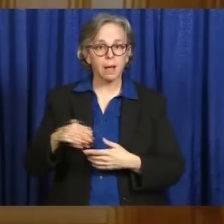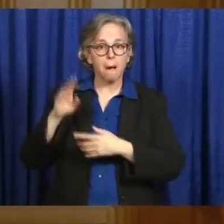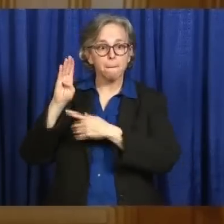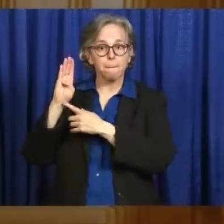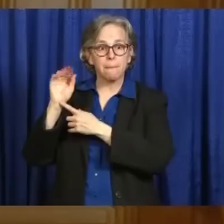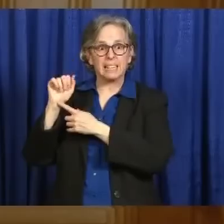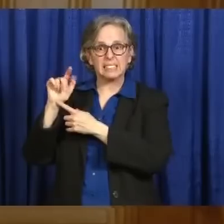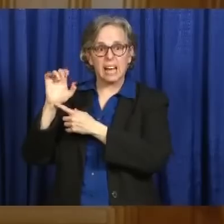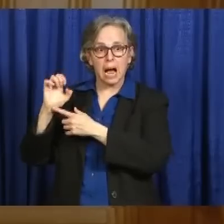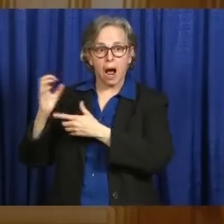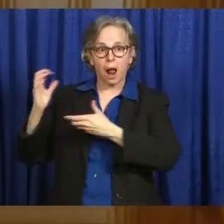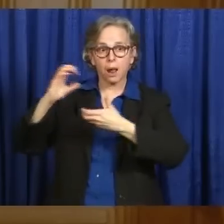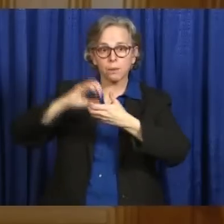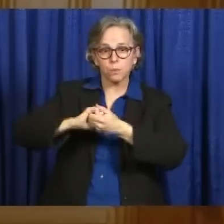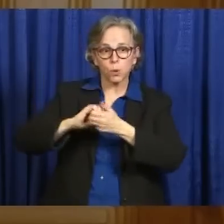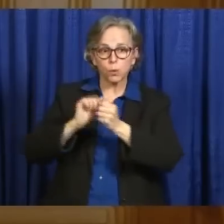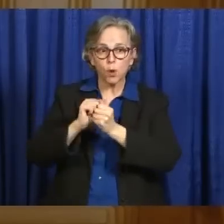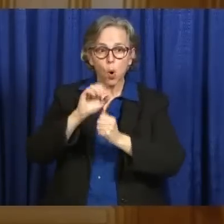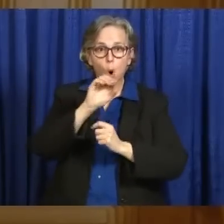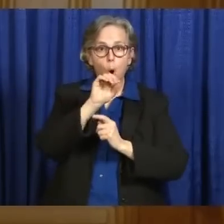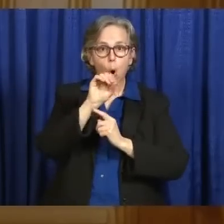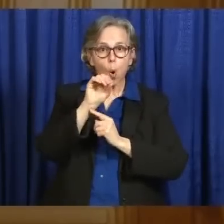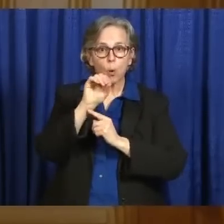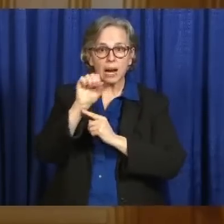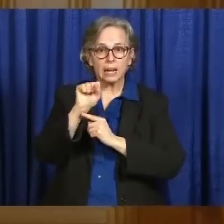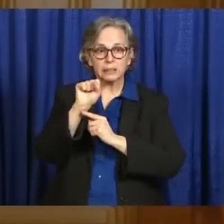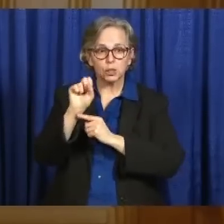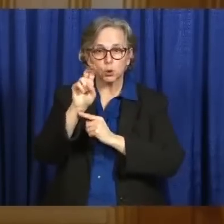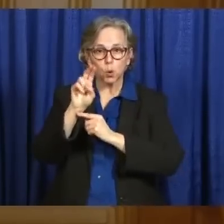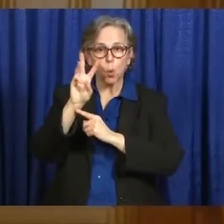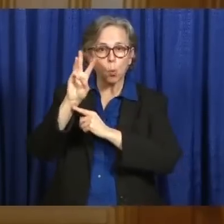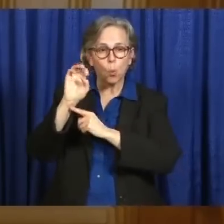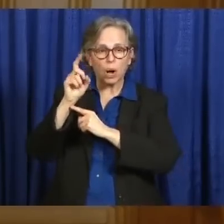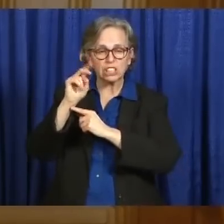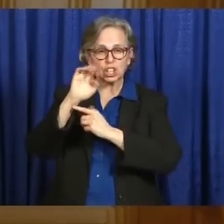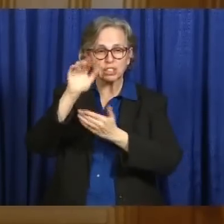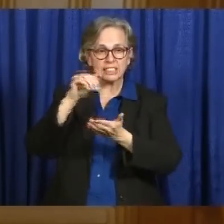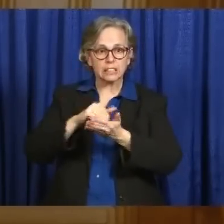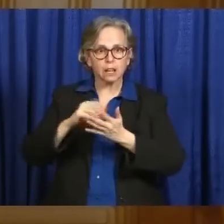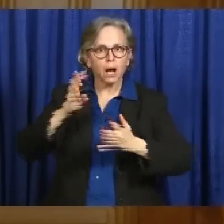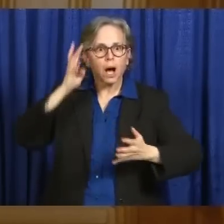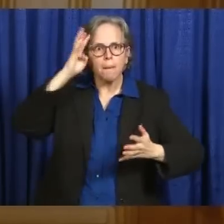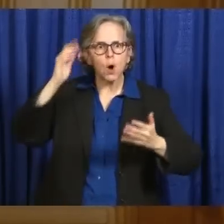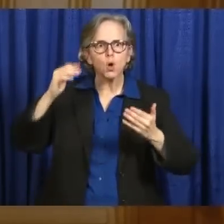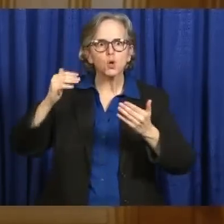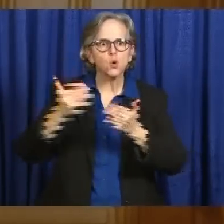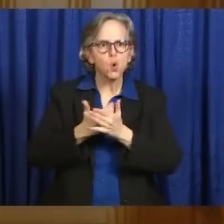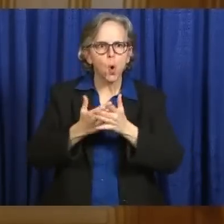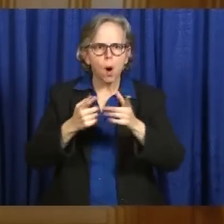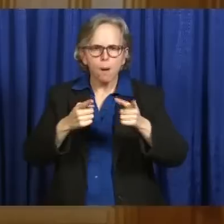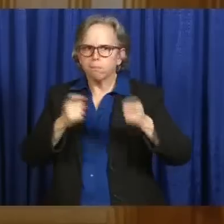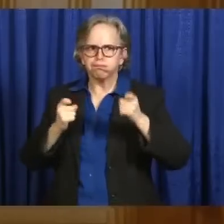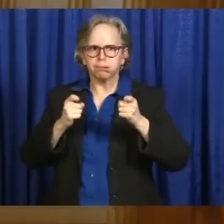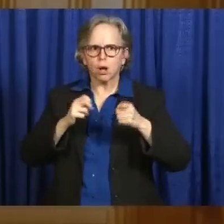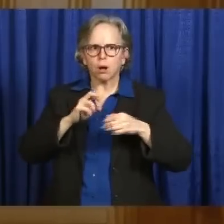IN ADDITION TO THE WORK ON MASS STERILIZATION, THOSE AT THE OHIO STATE WEXLER MEDICAL